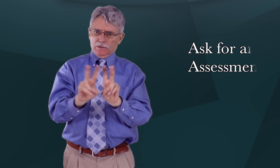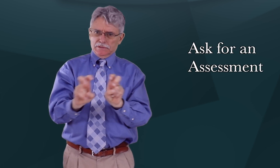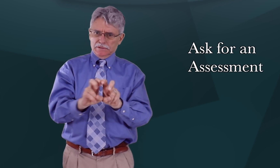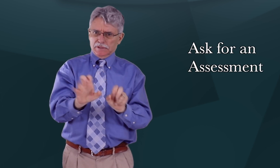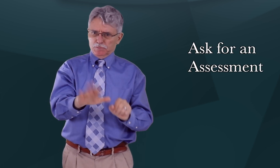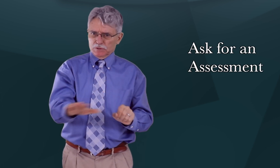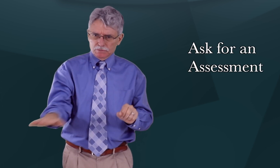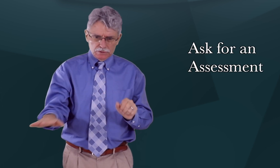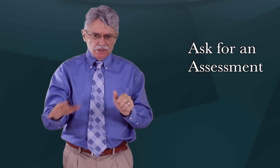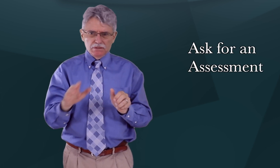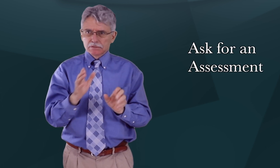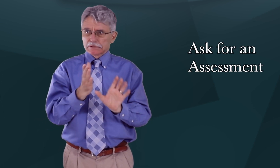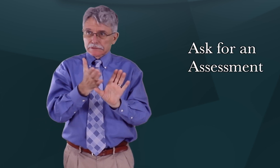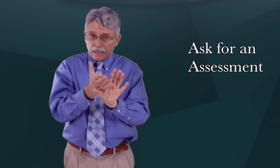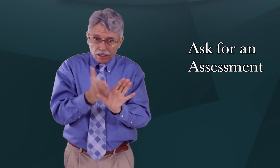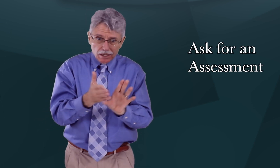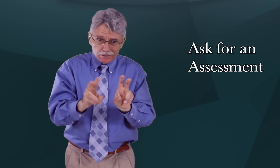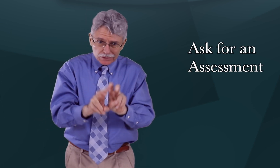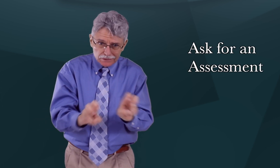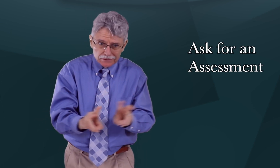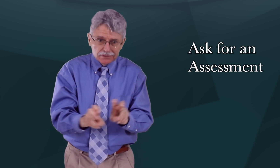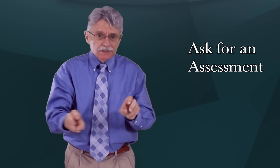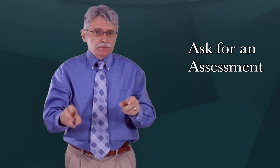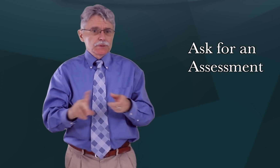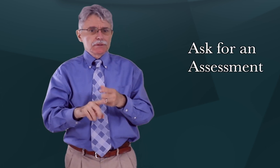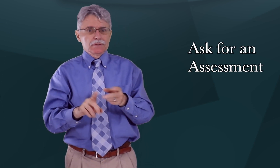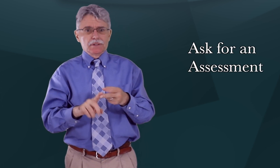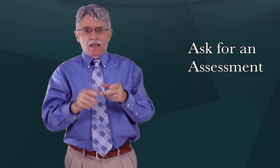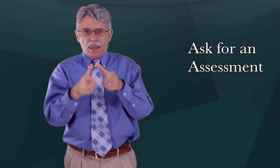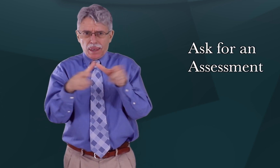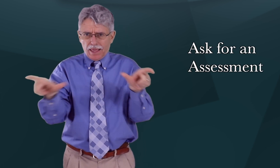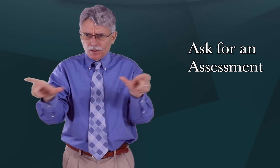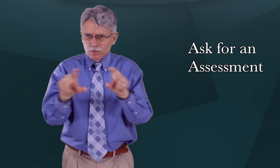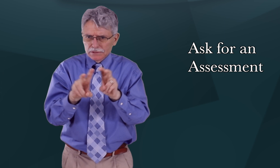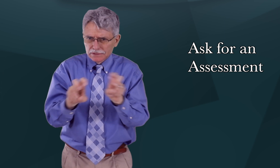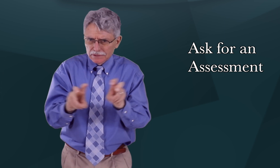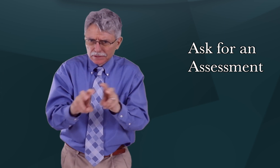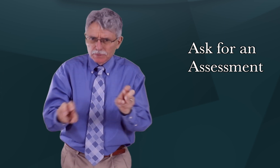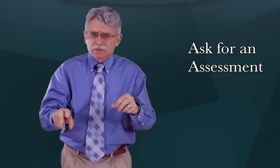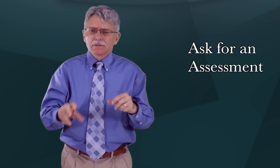and what the parents were expecting. So ask for an assessment. Ask for a language assessment.